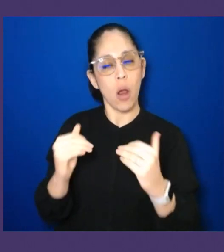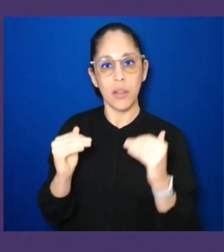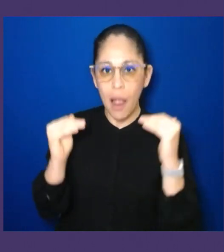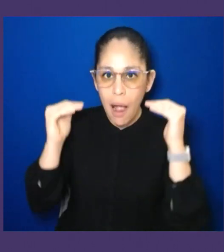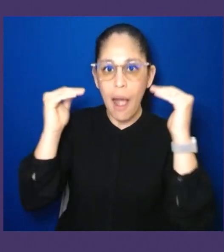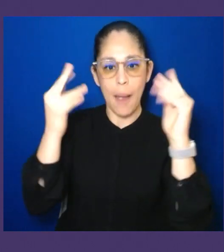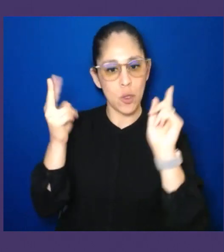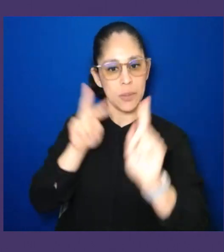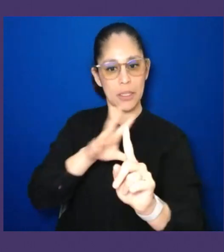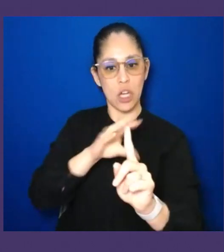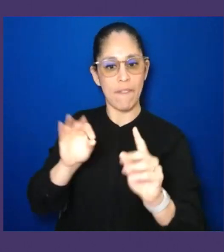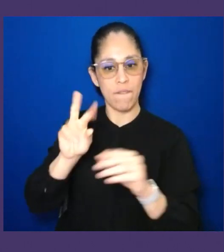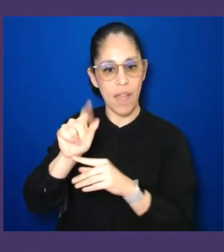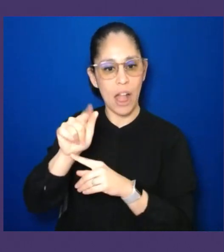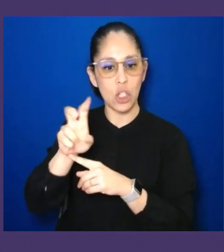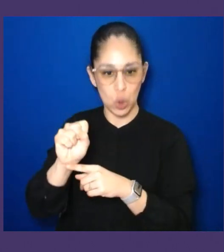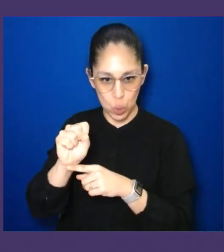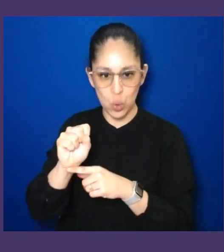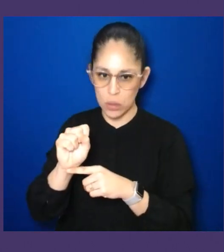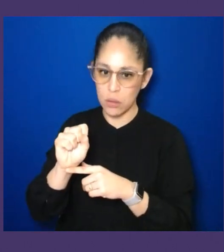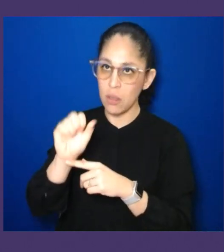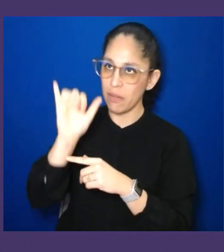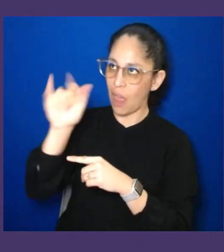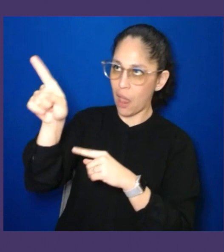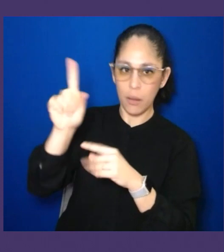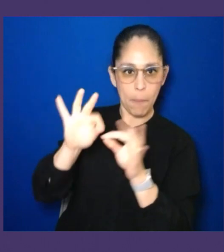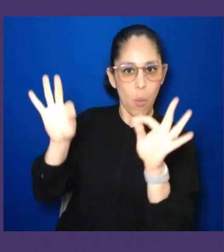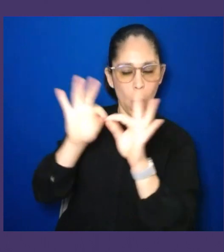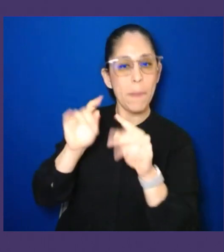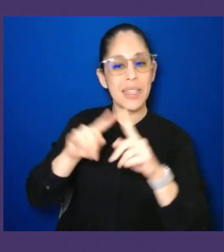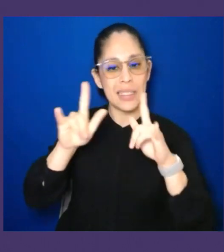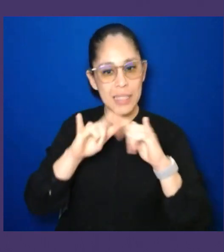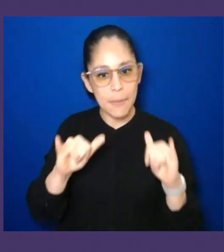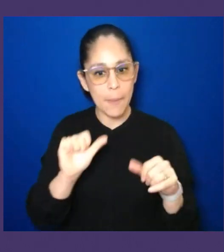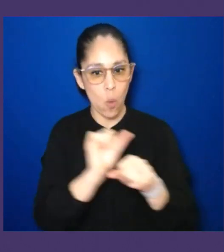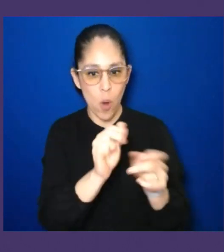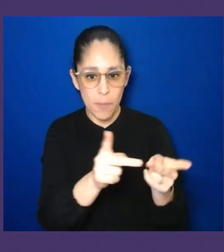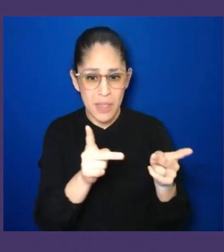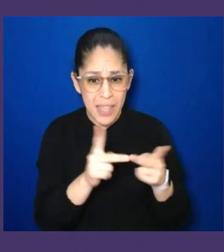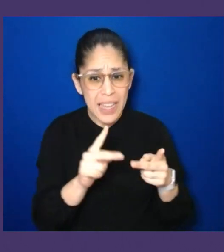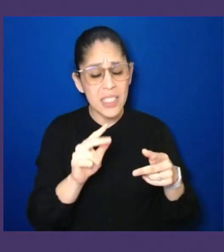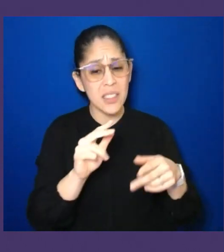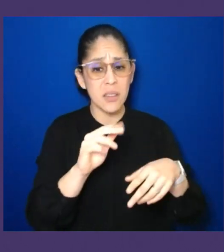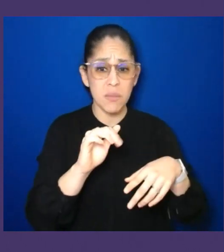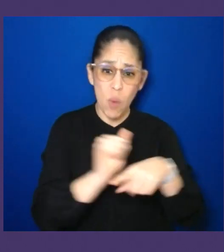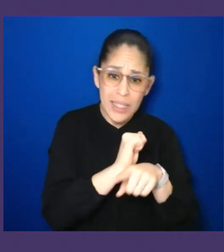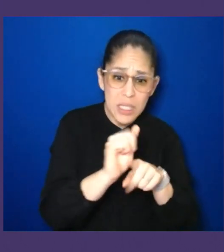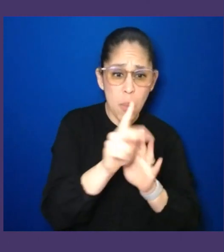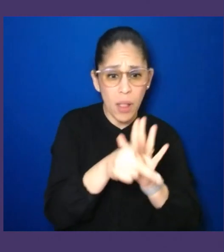are supporting eliminating economic exclusion.